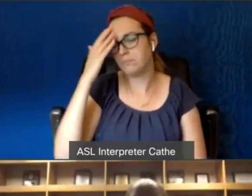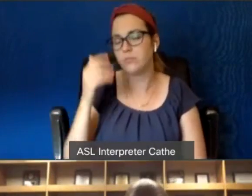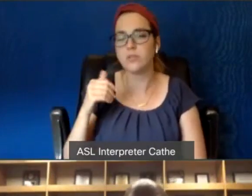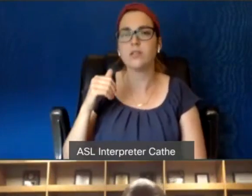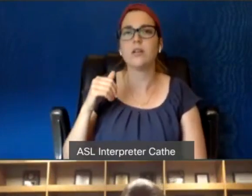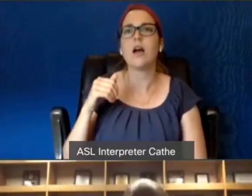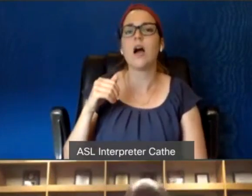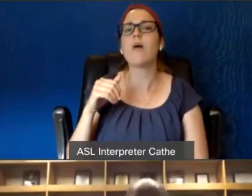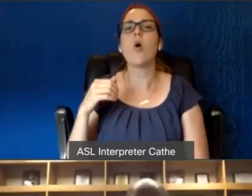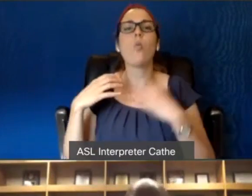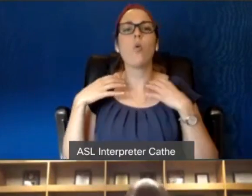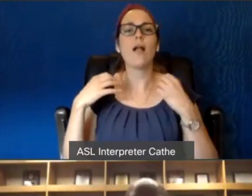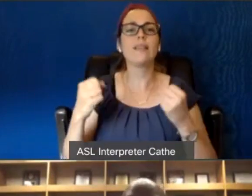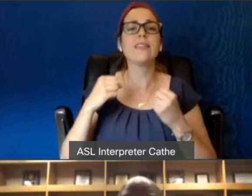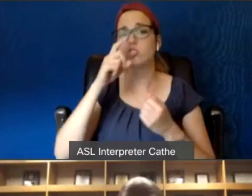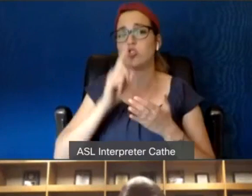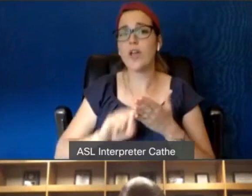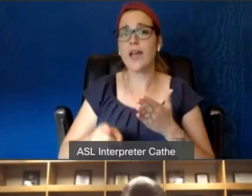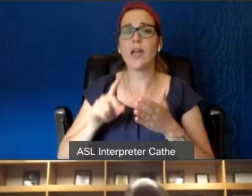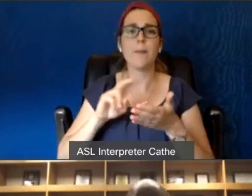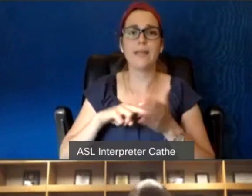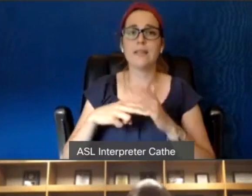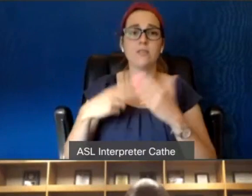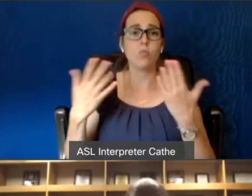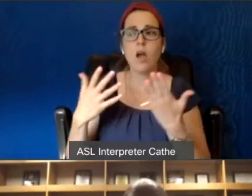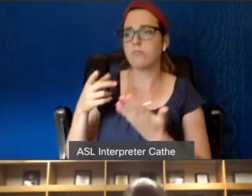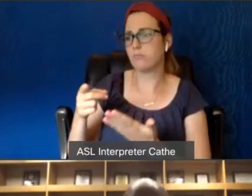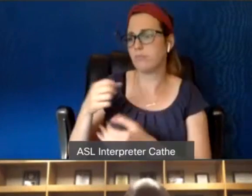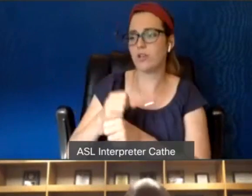It's really making sure the person is doing what they're supposed to do and that's in partnership